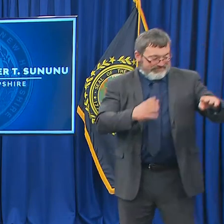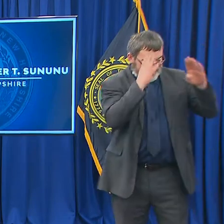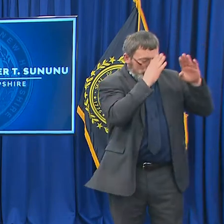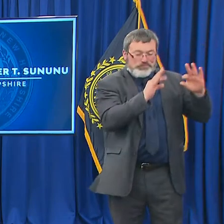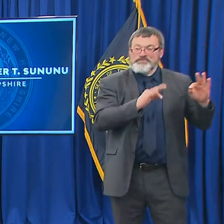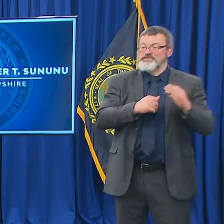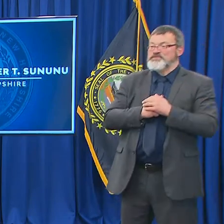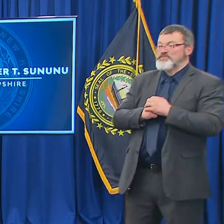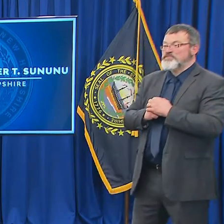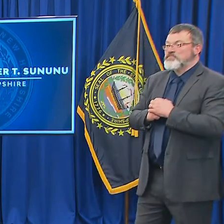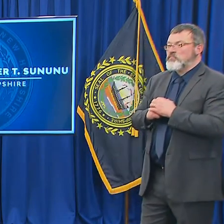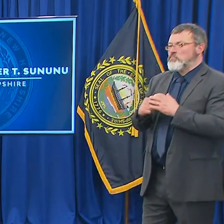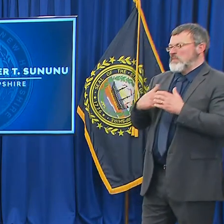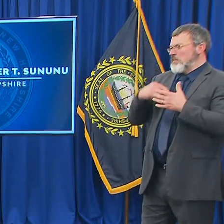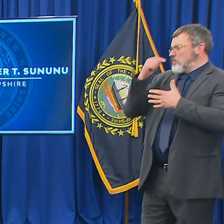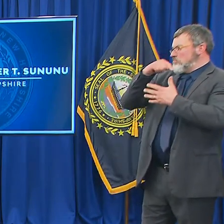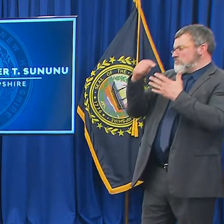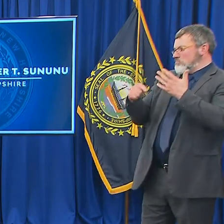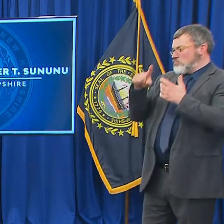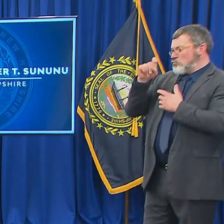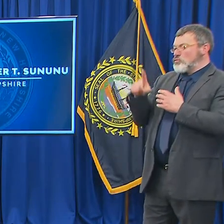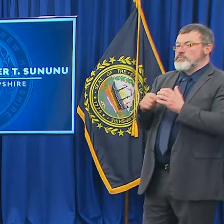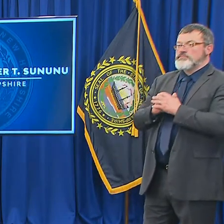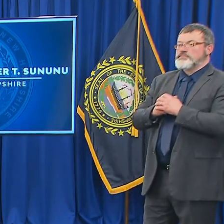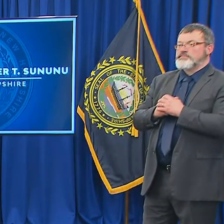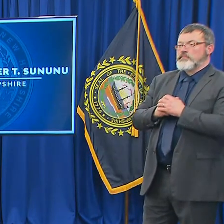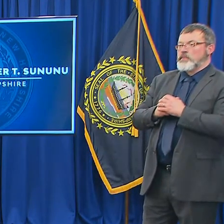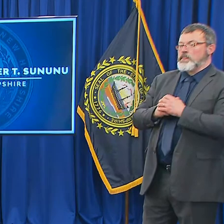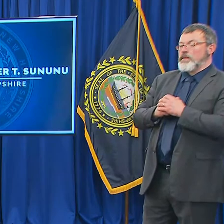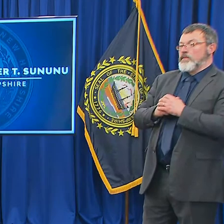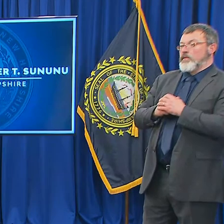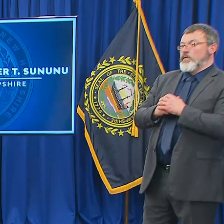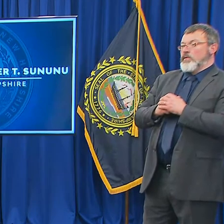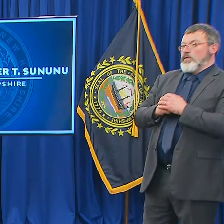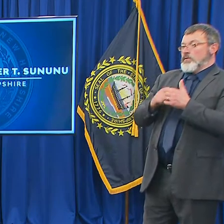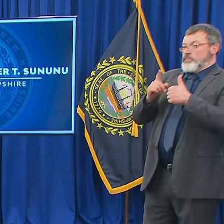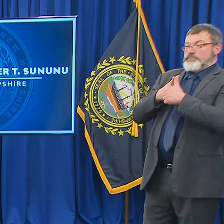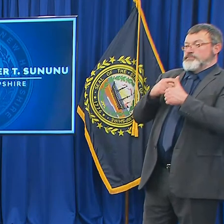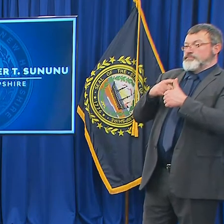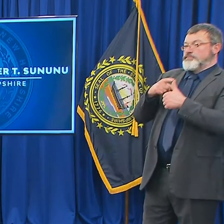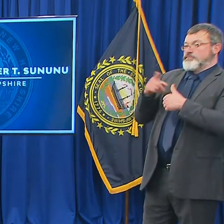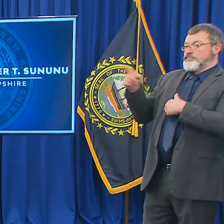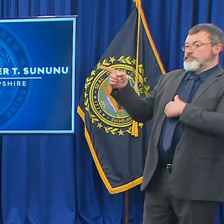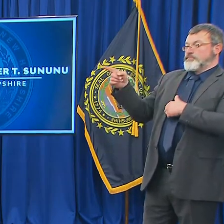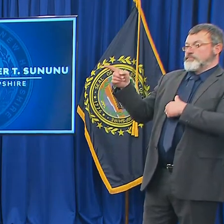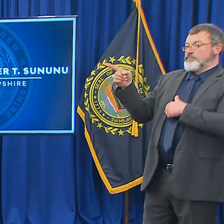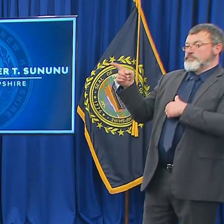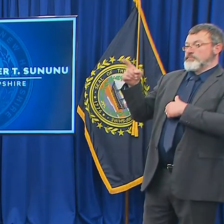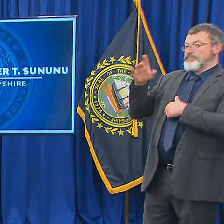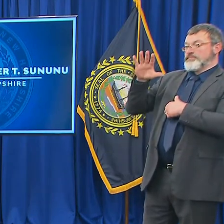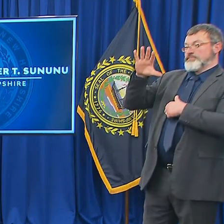the health care crisis without the federal assistance. Third question is at this point in time.